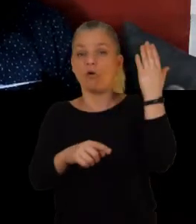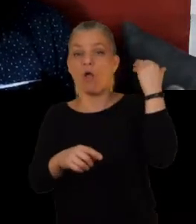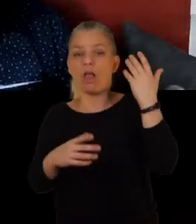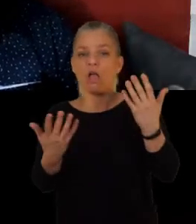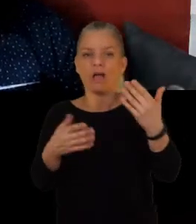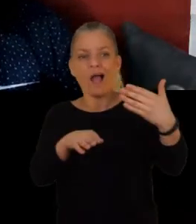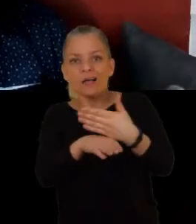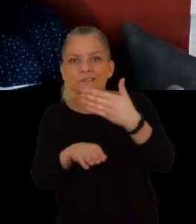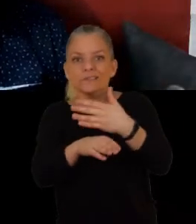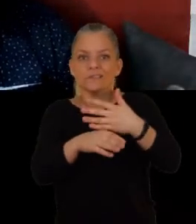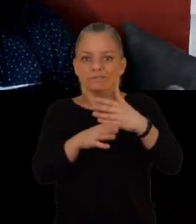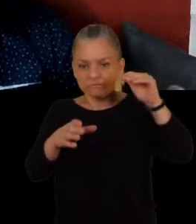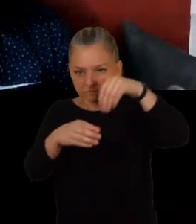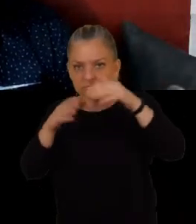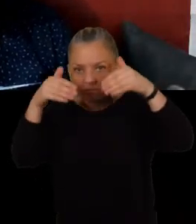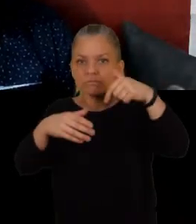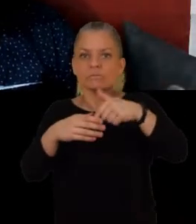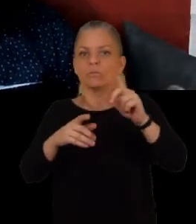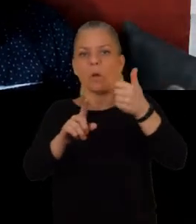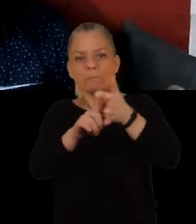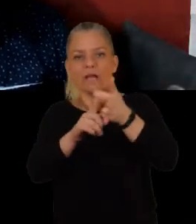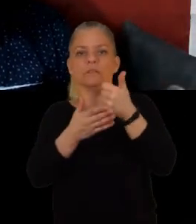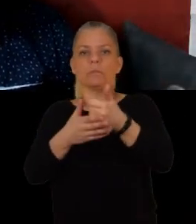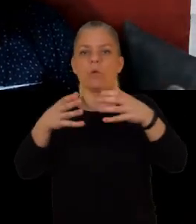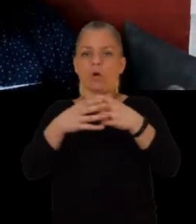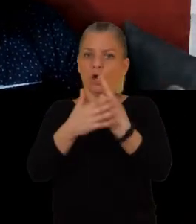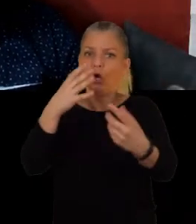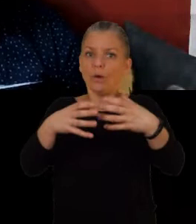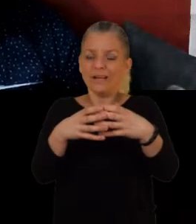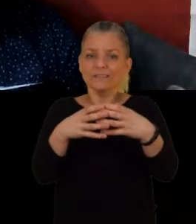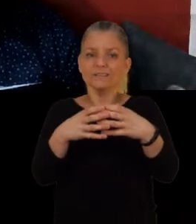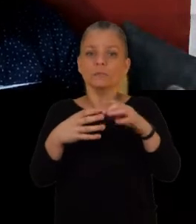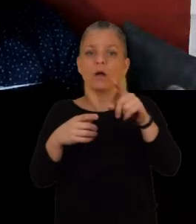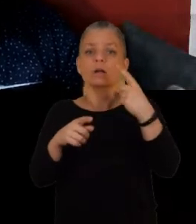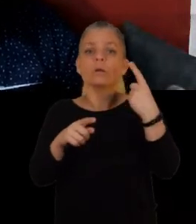we just said you know earlier today with our activities around what makes peer support unique